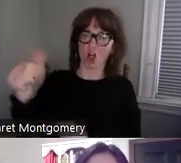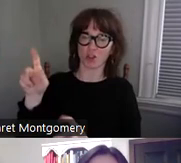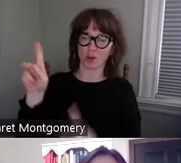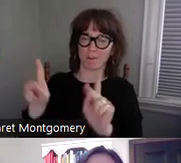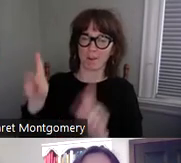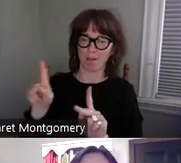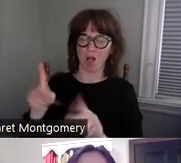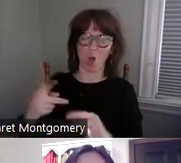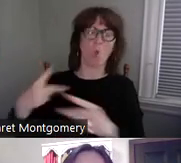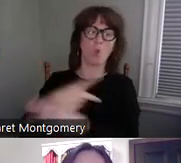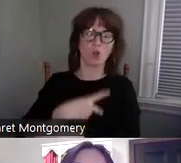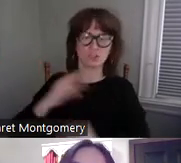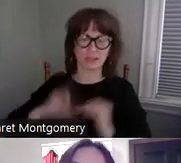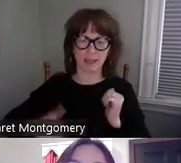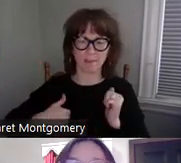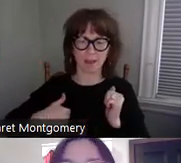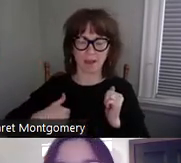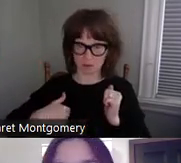like them. 12:13:45 But domestic balance impacts everyone,